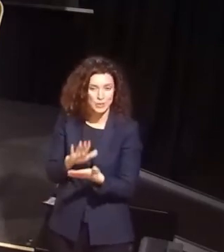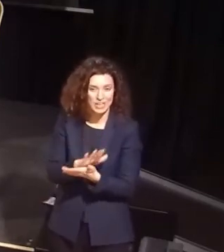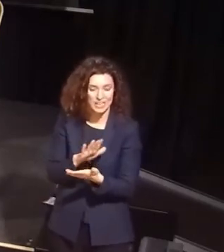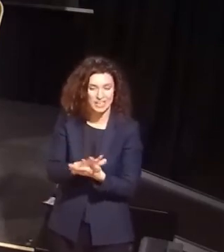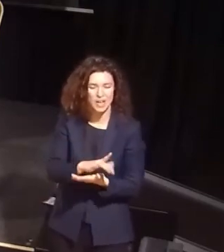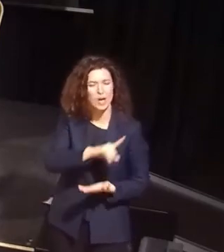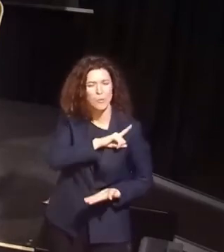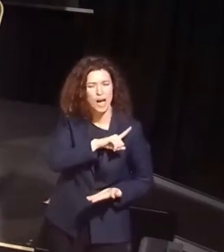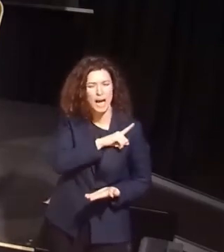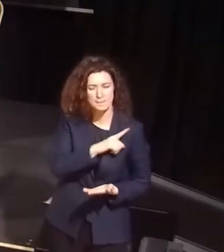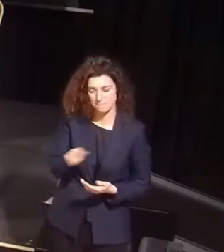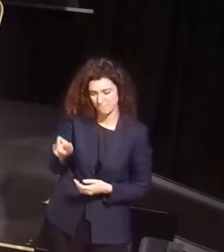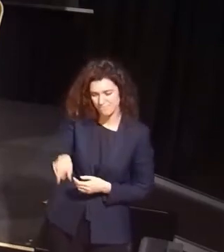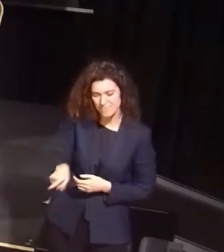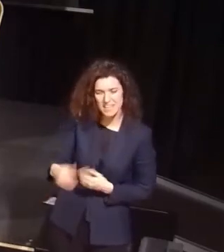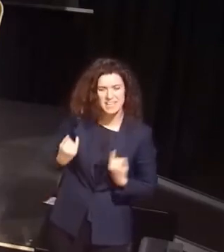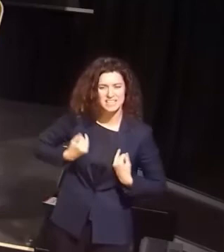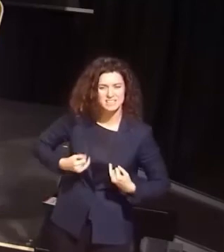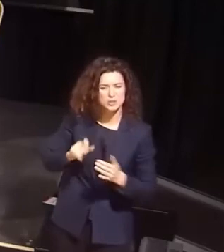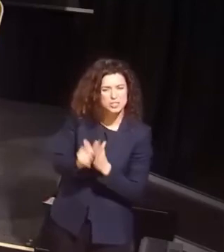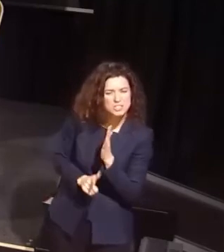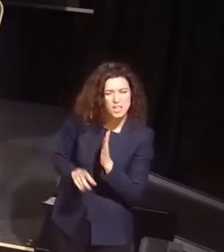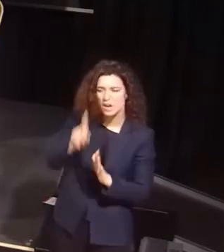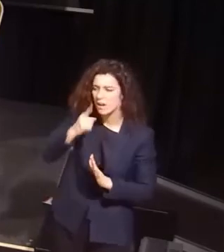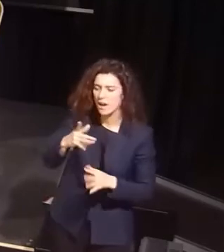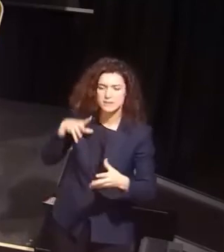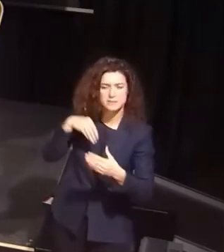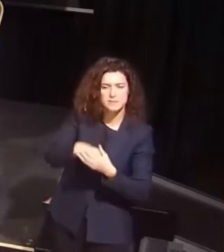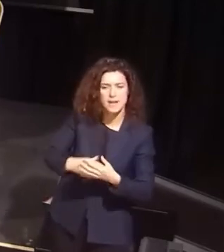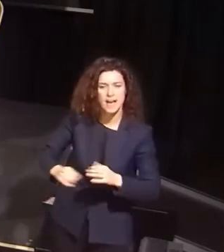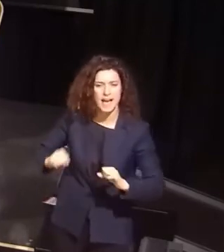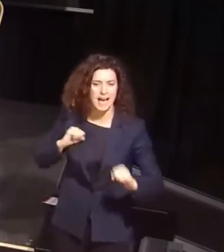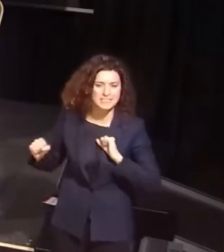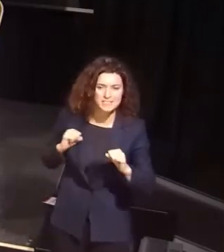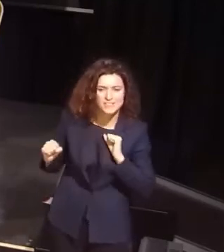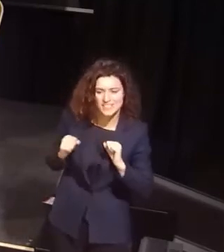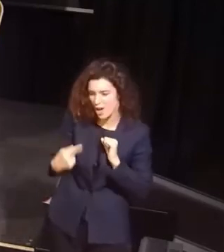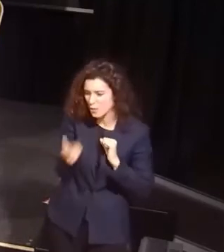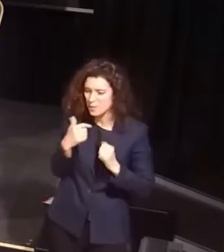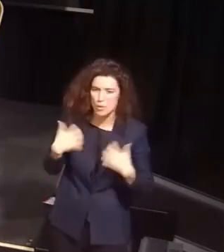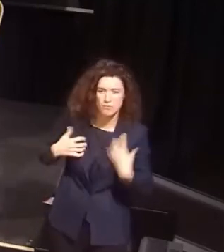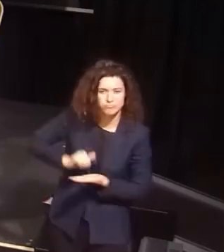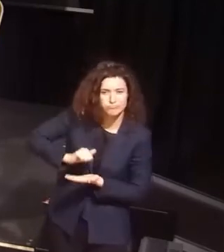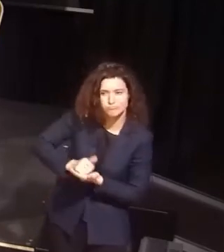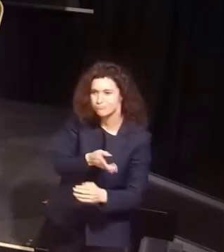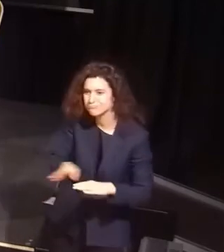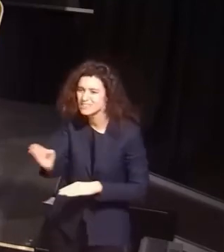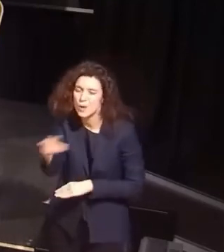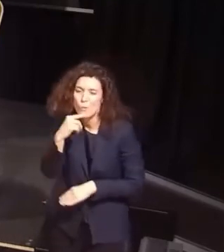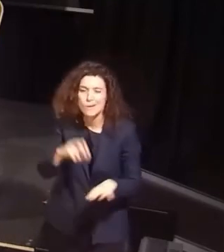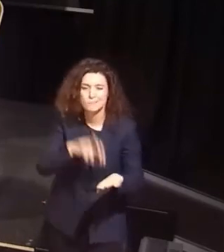the nature of his conditions, he can't take part in some of the activities the others want to go on. He would go and sit at the sidelines